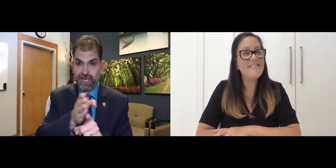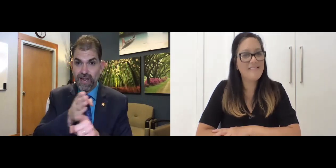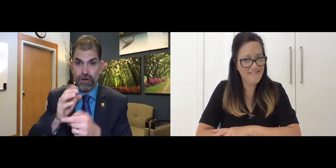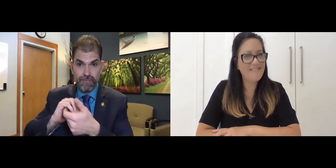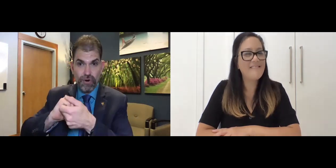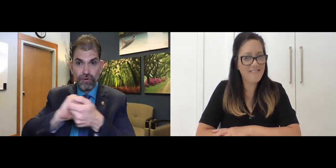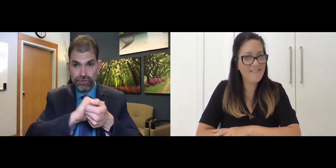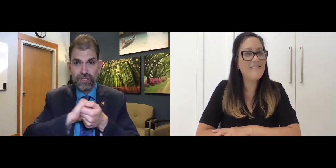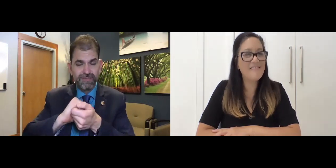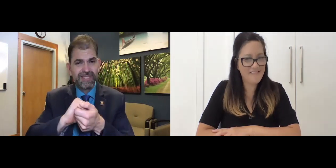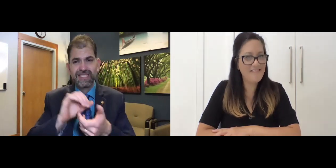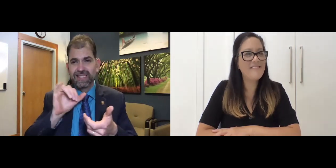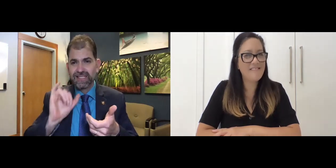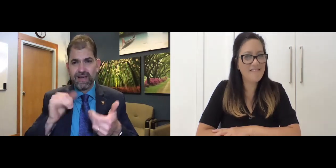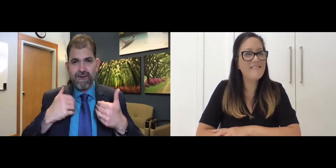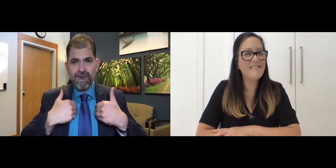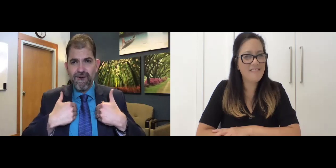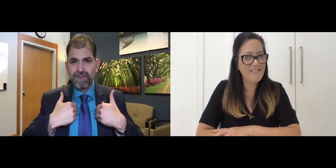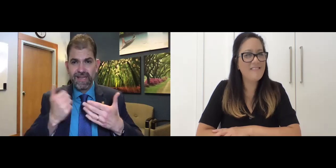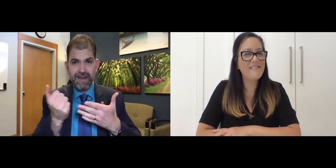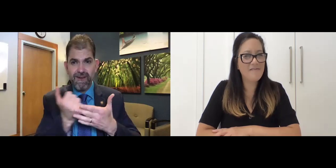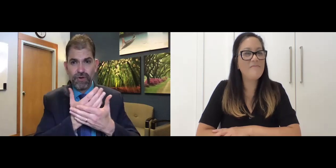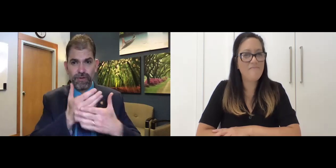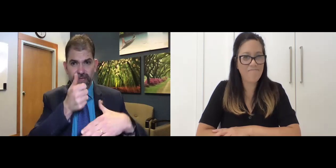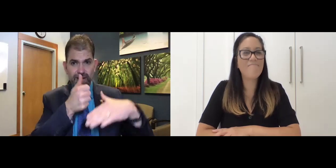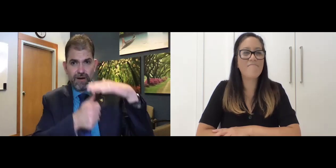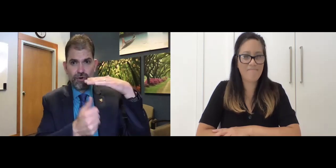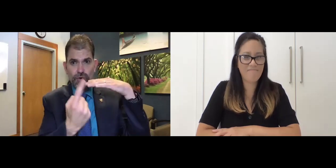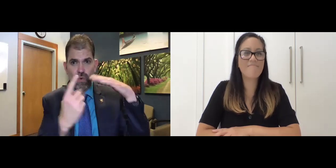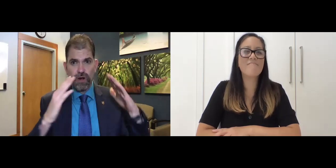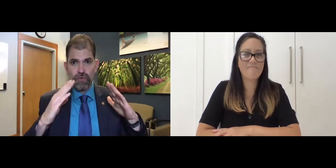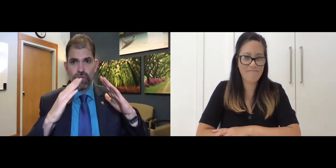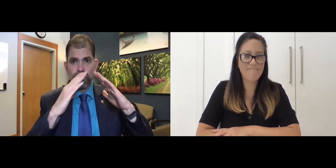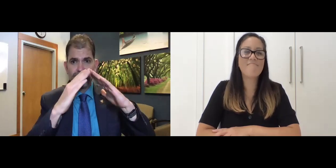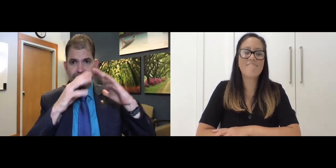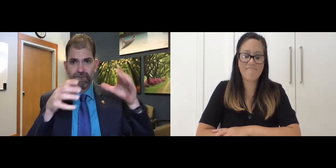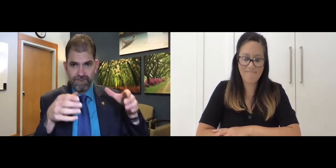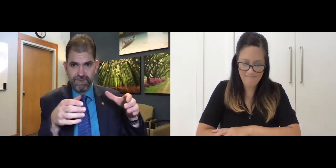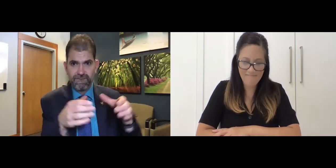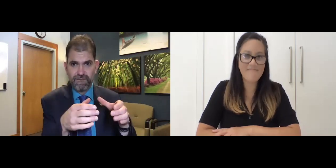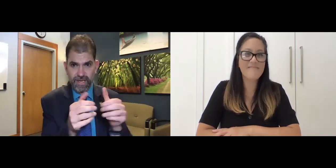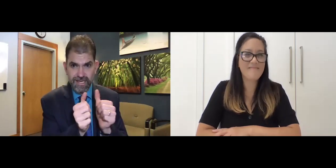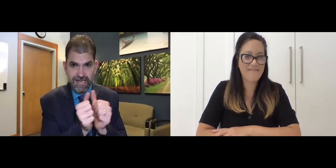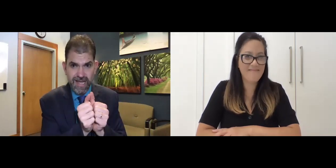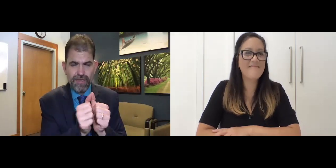is that we're having more partnerships and more cross-training and people can